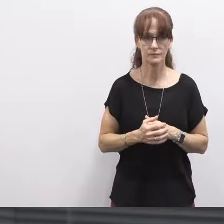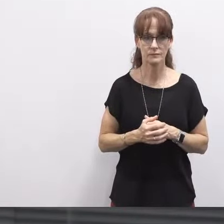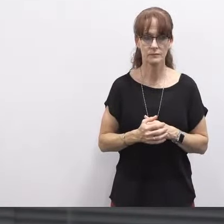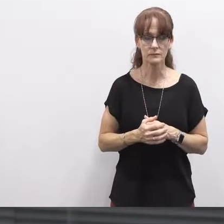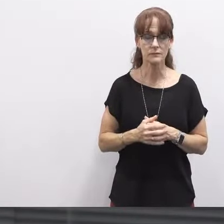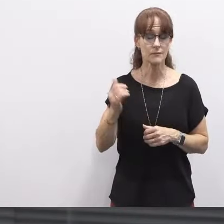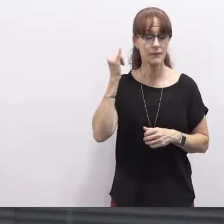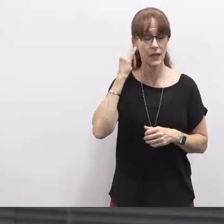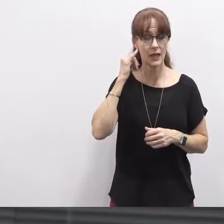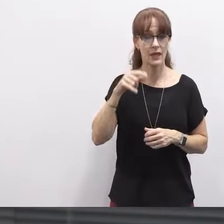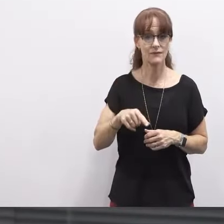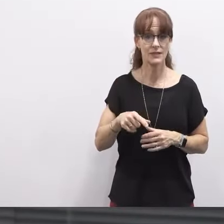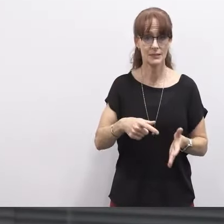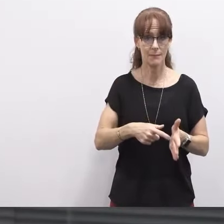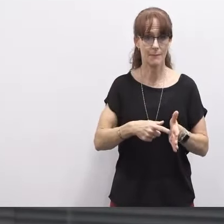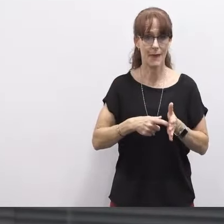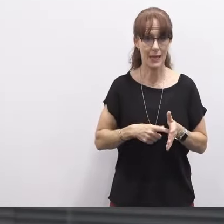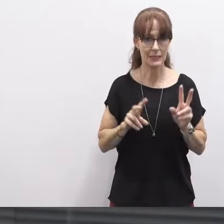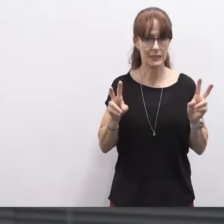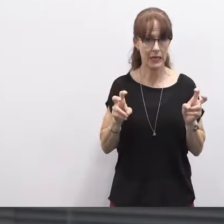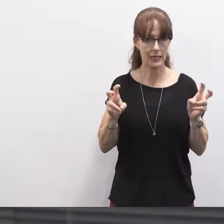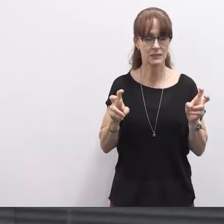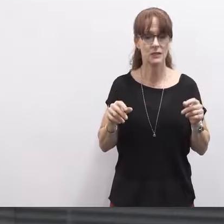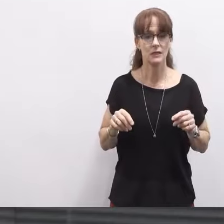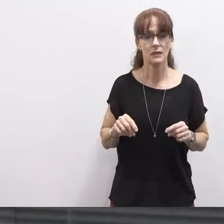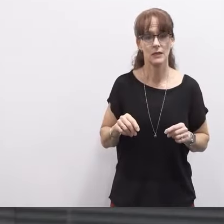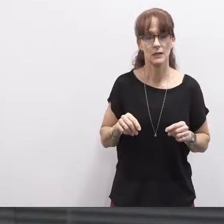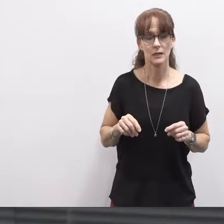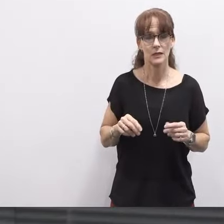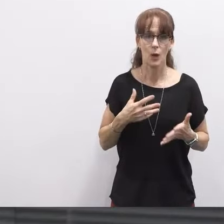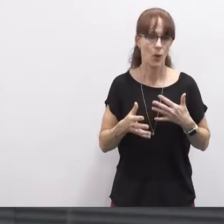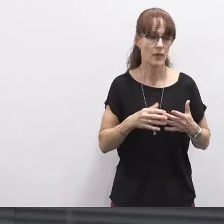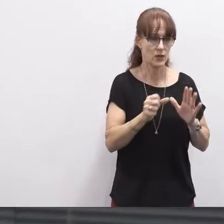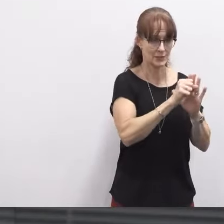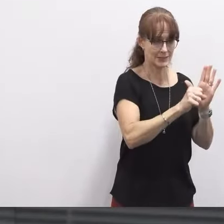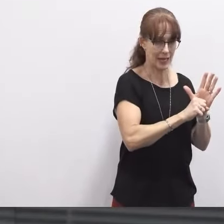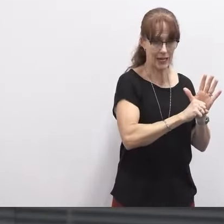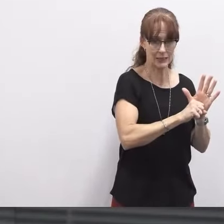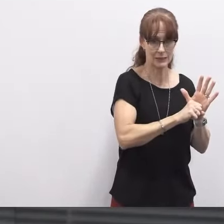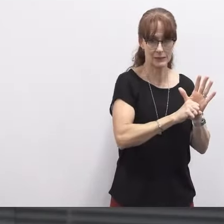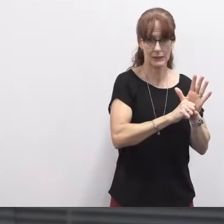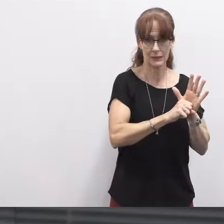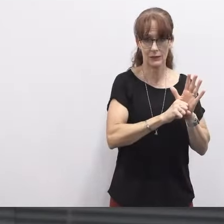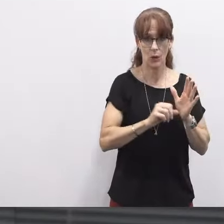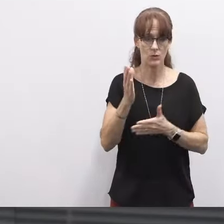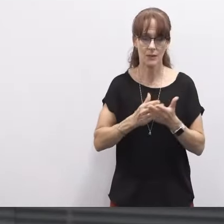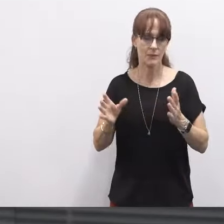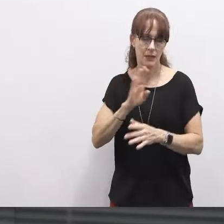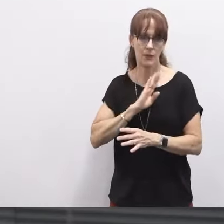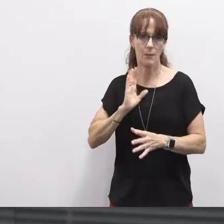If this mandate both whether statewide or something the board is considering,